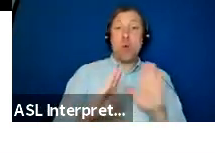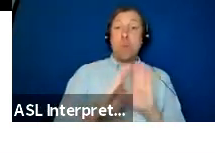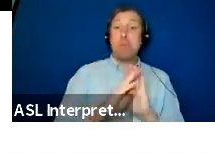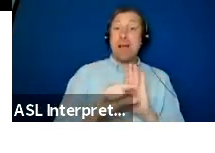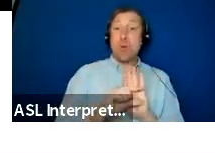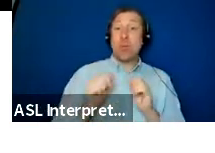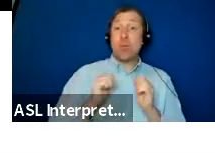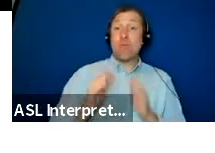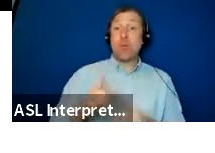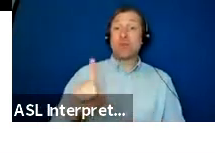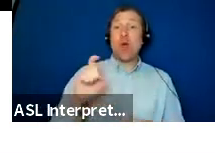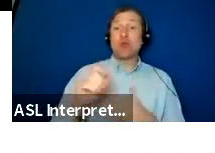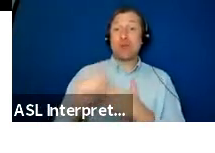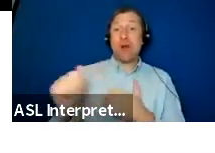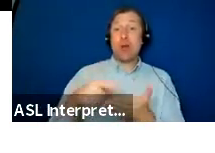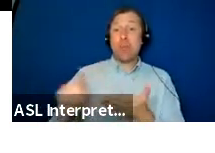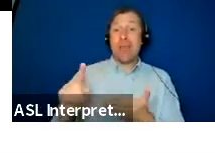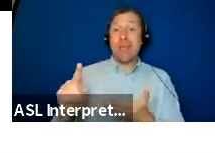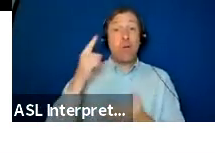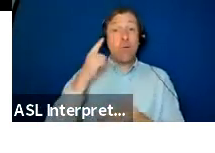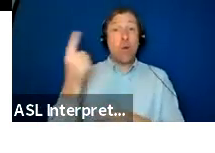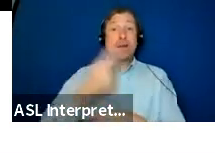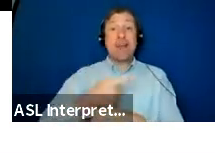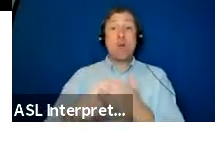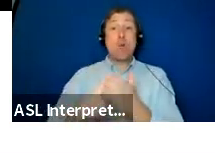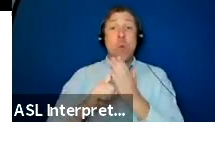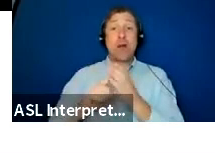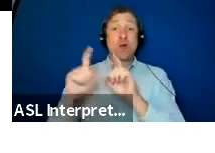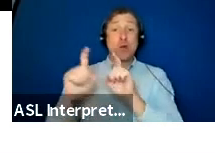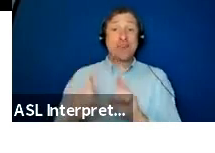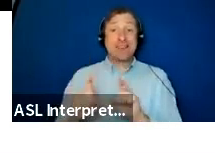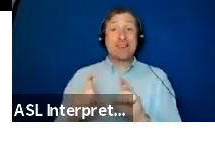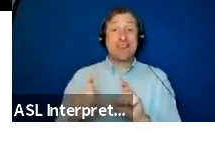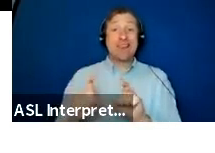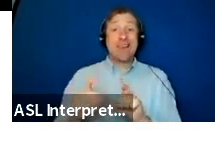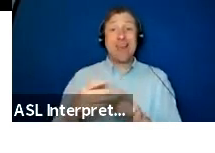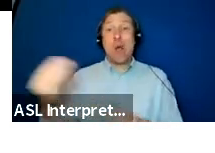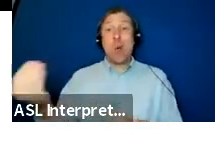paid, again, for any day that you are required to do testing outside the home when you're not doing other work